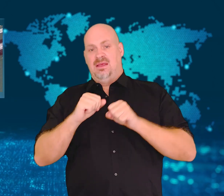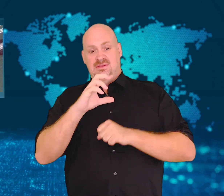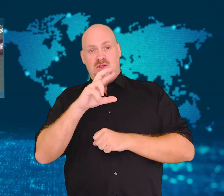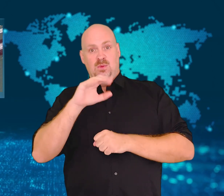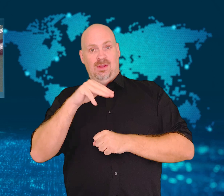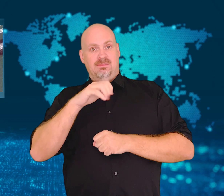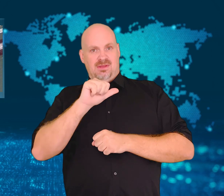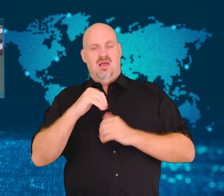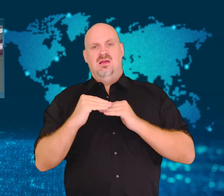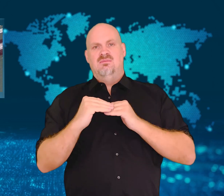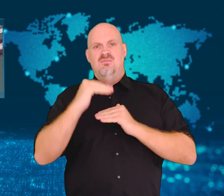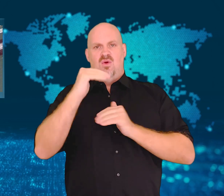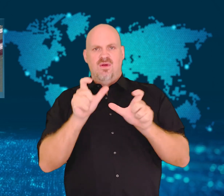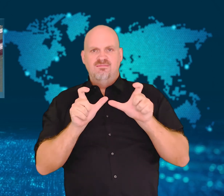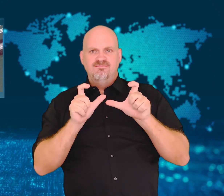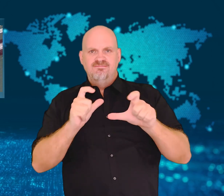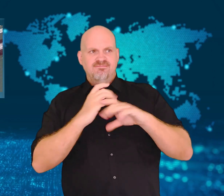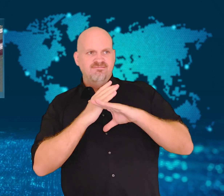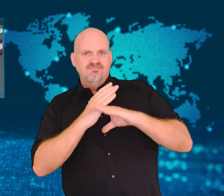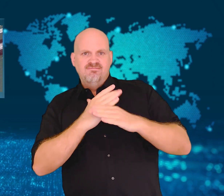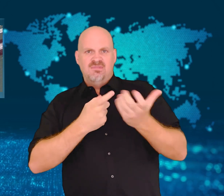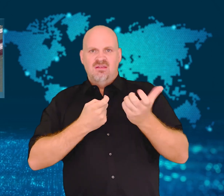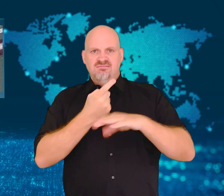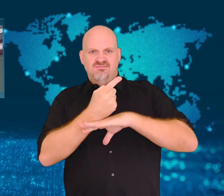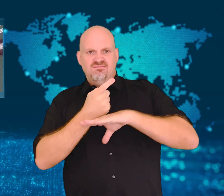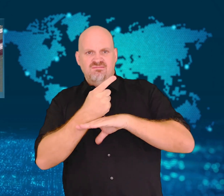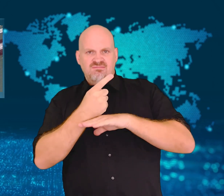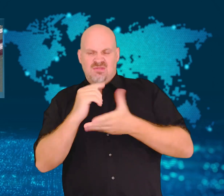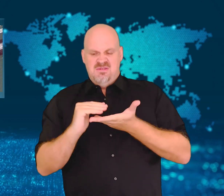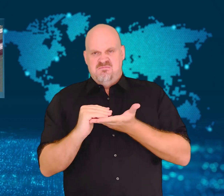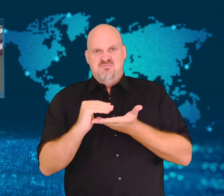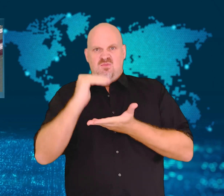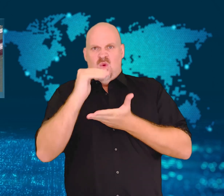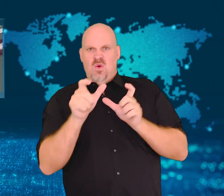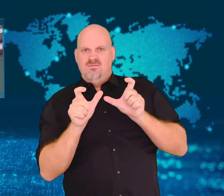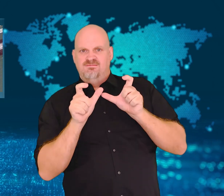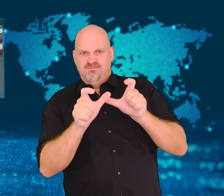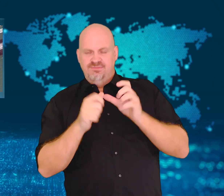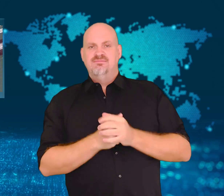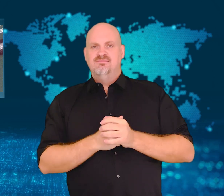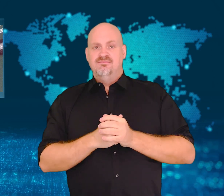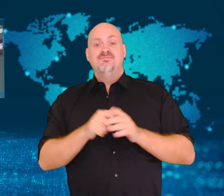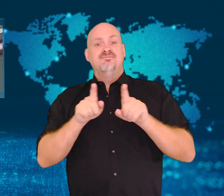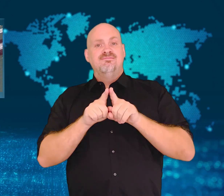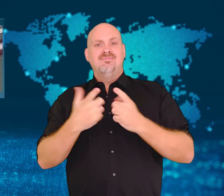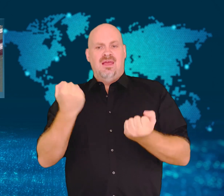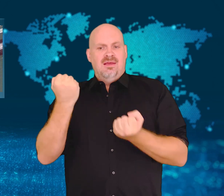After the explosion, Putin signed a decree to increase defenses